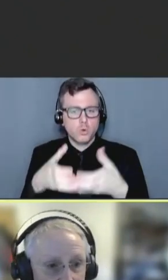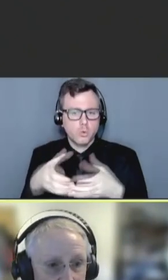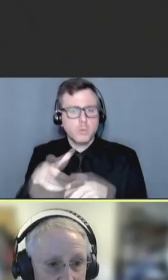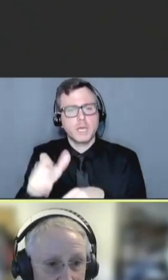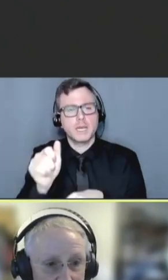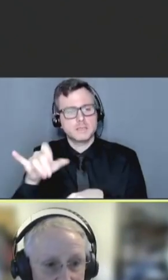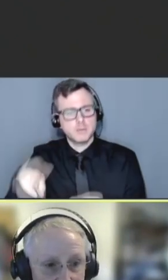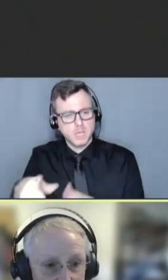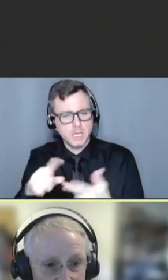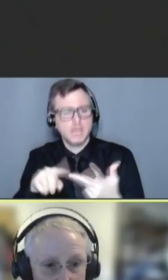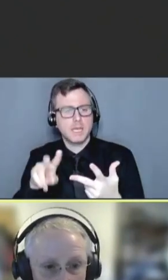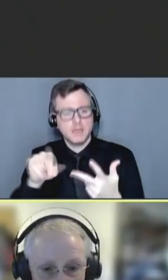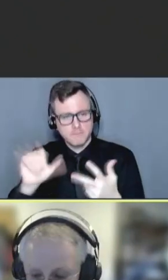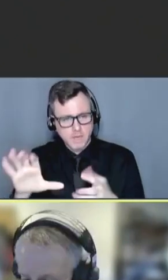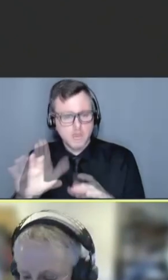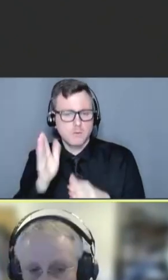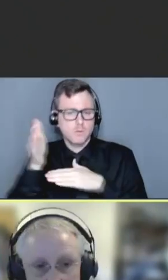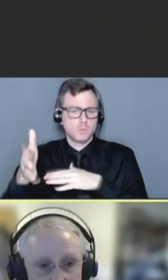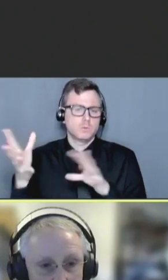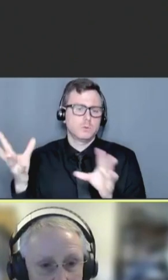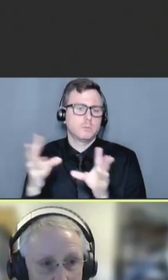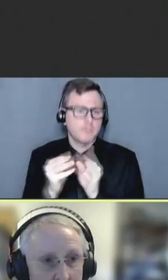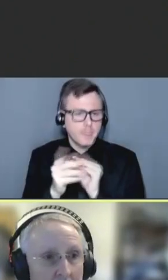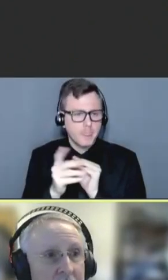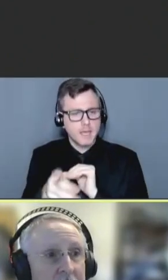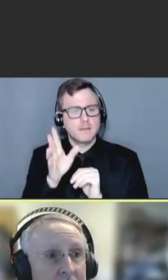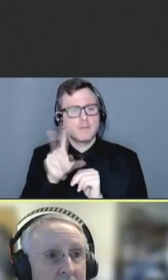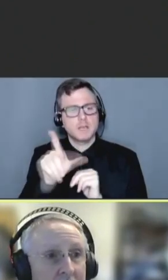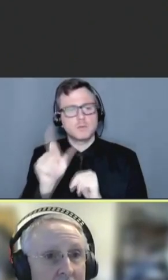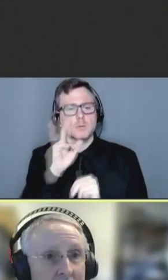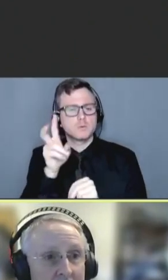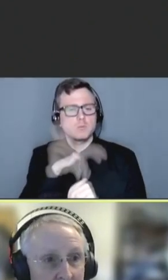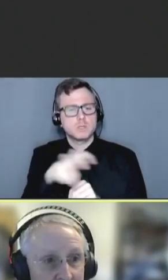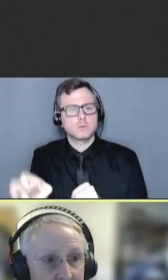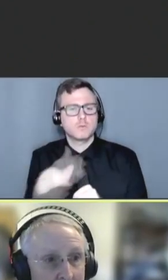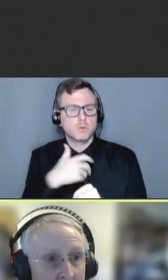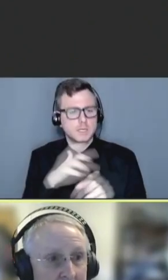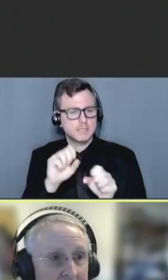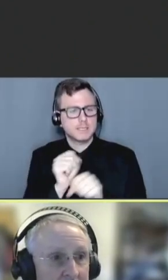to the COVID-19 vaccine workgroup in coming months. Next slide, please.